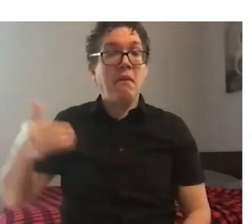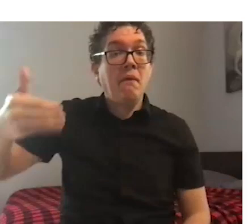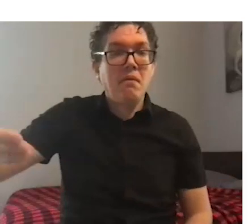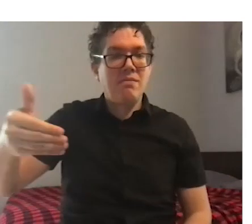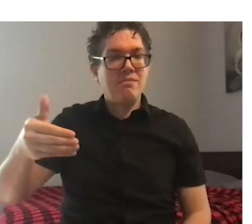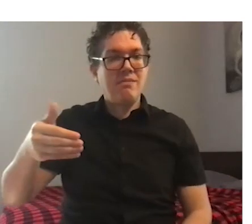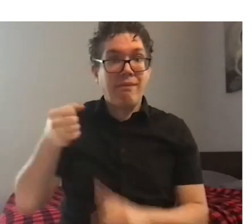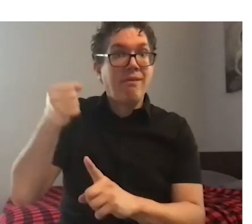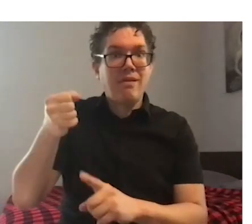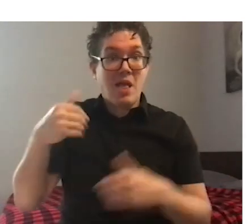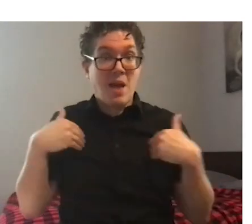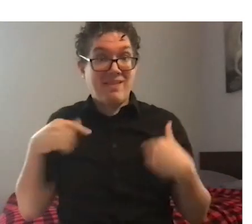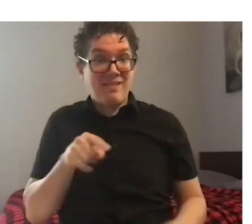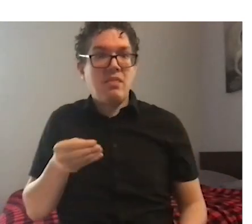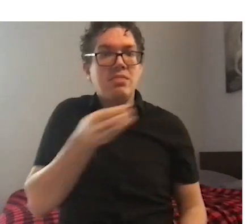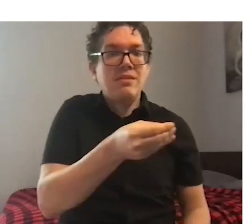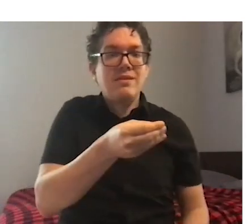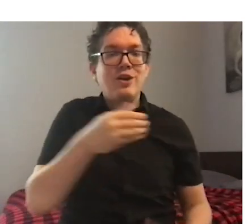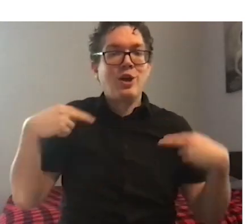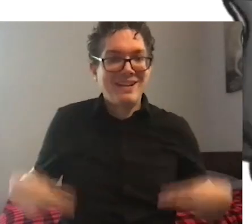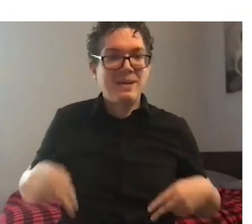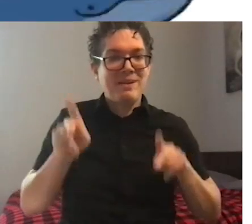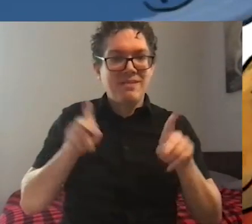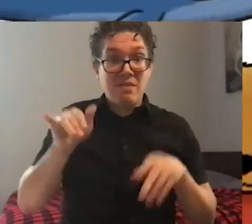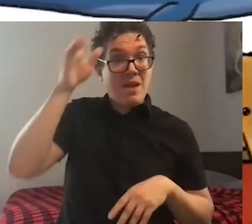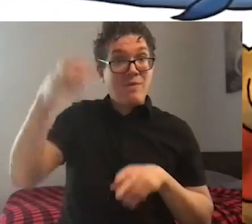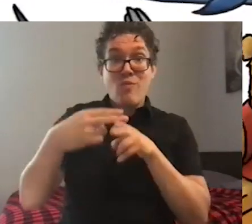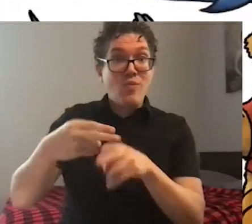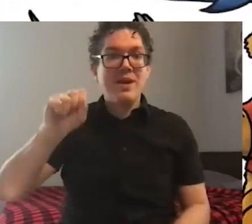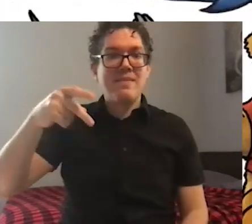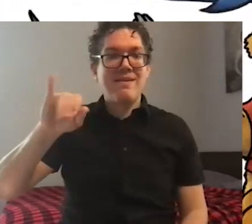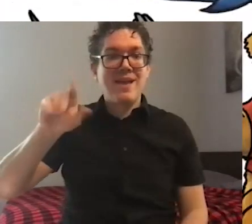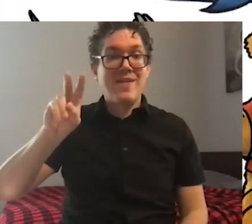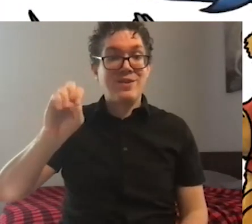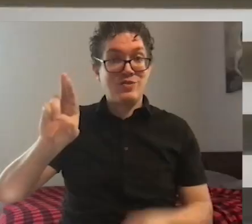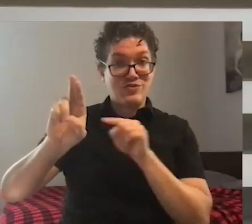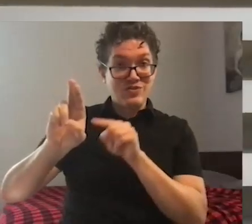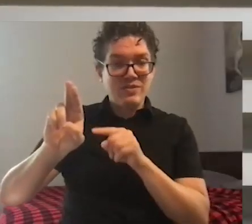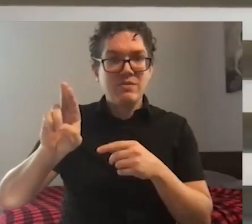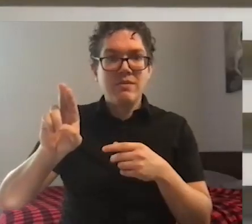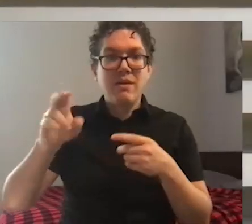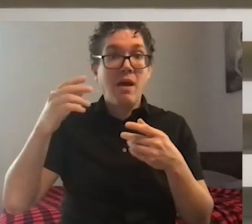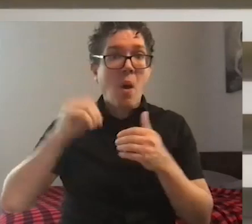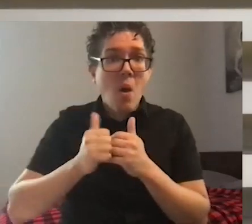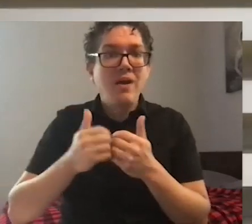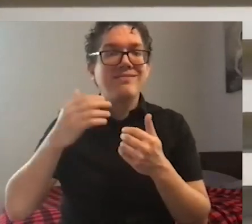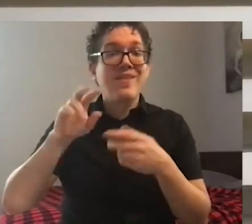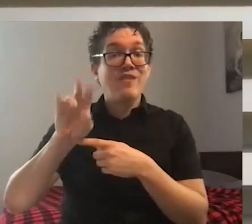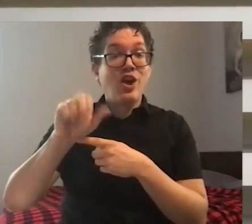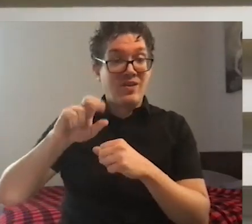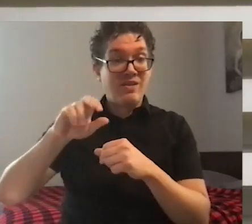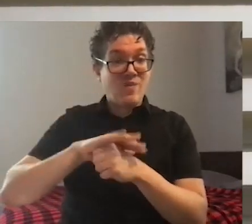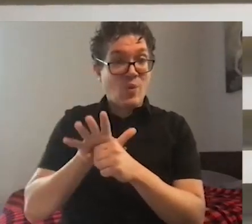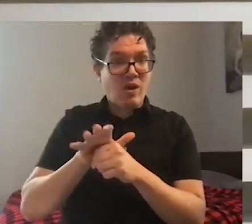Well, it's known that the coronaviruses circulate in a range of animals. Sometimes these viruses make the jump from animals to humans.